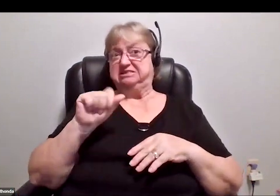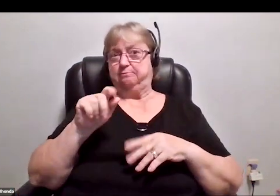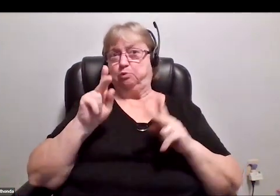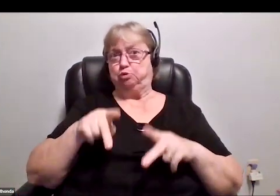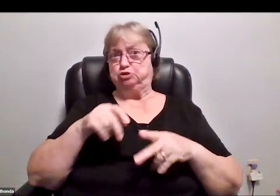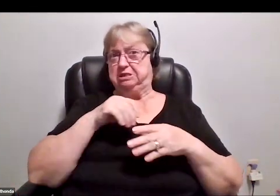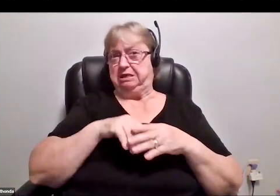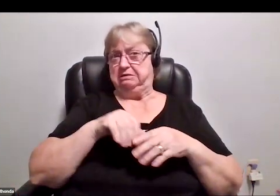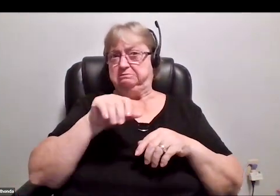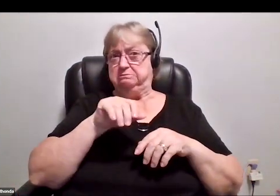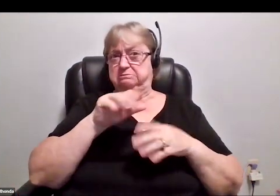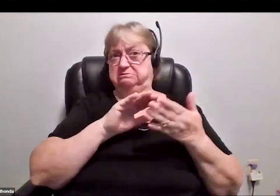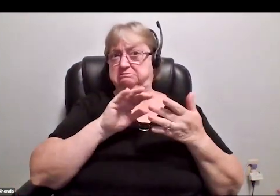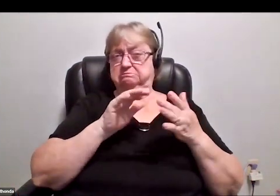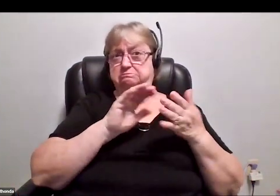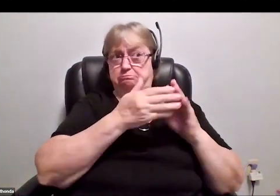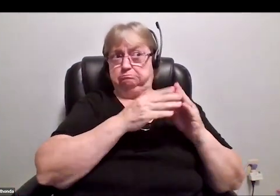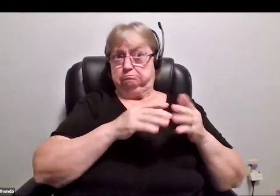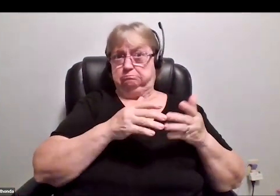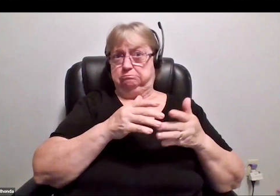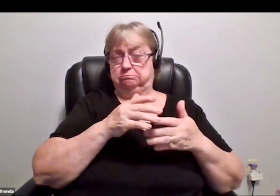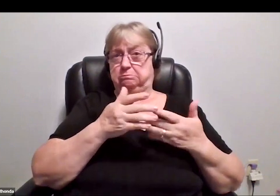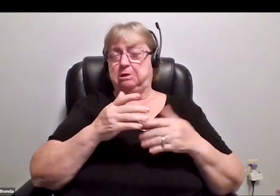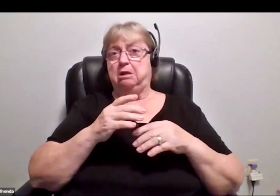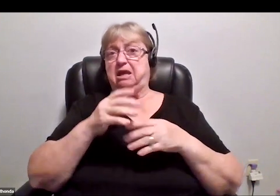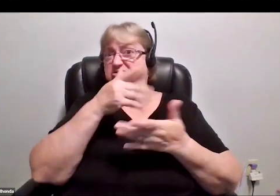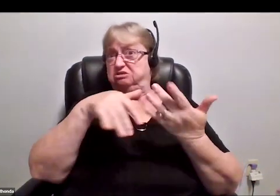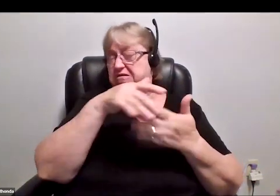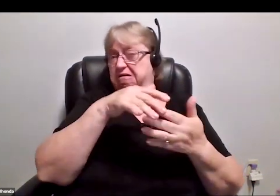and better storytelling. I think so many of the sort of narratives